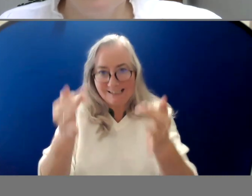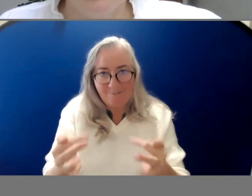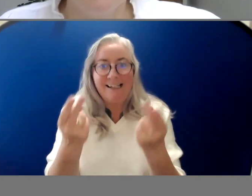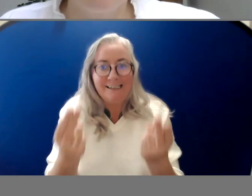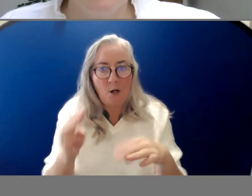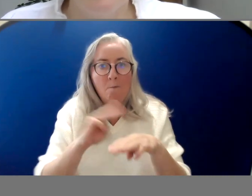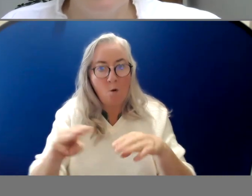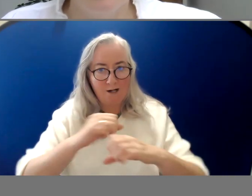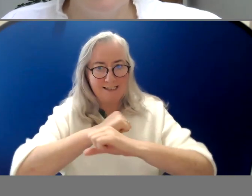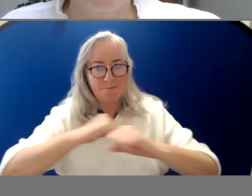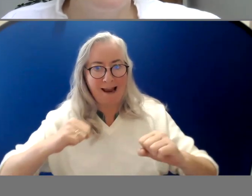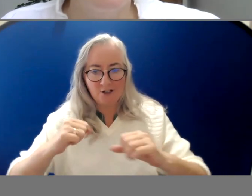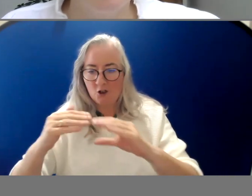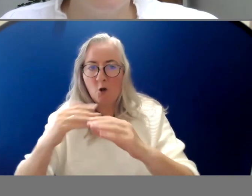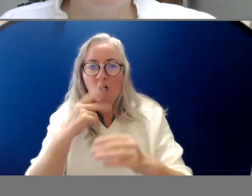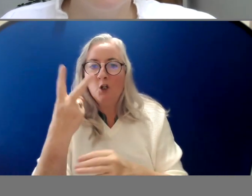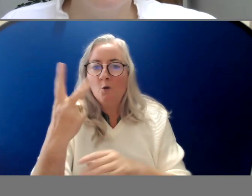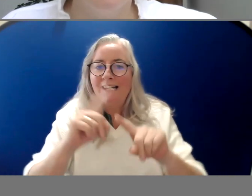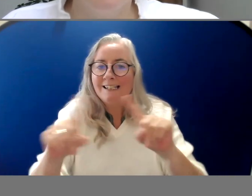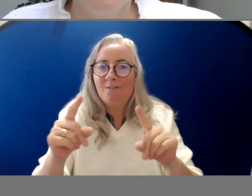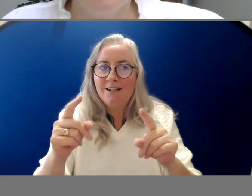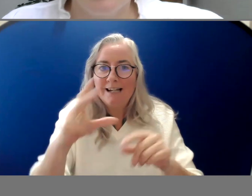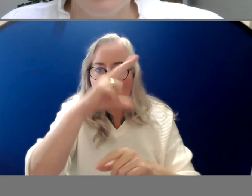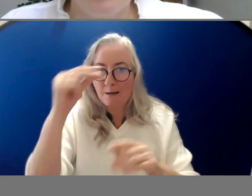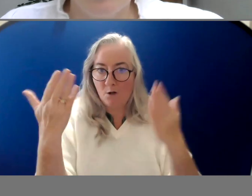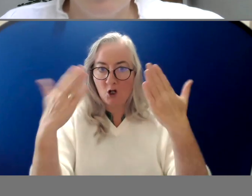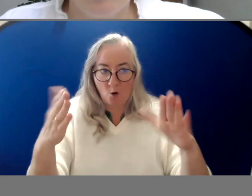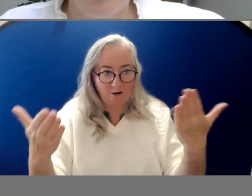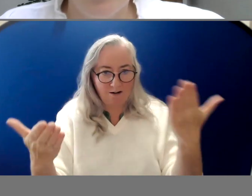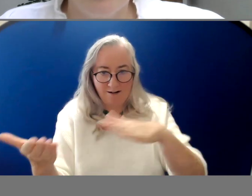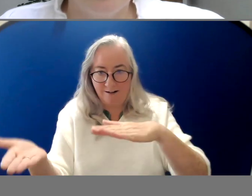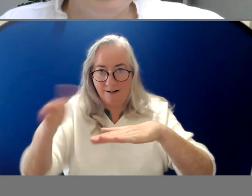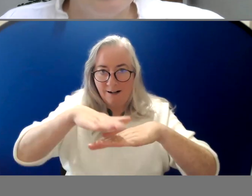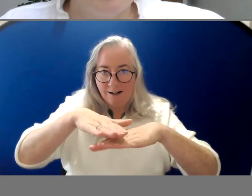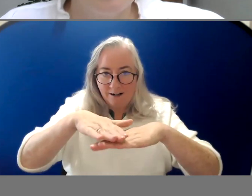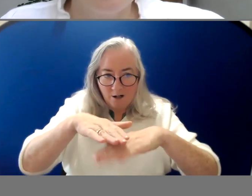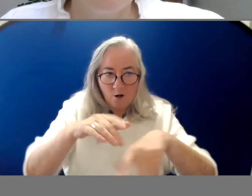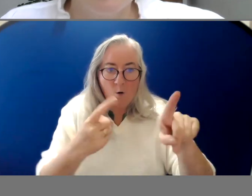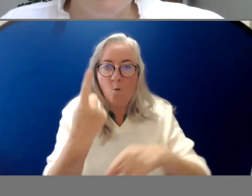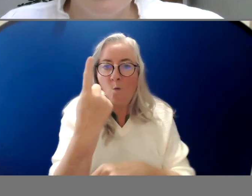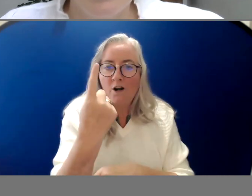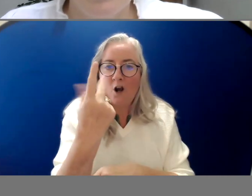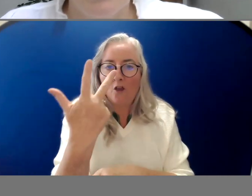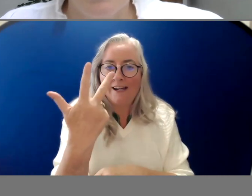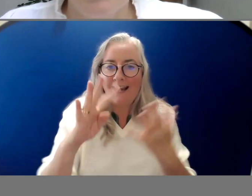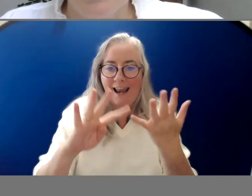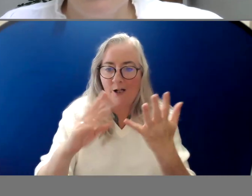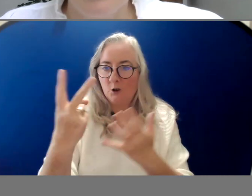so that difference in the two examples that I've shown there is 1392 mm in the length of the